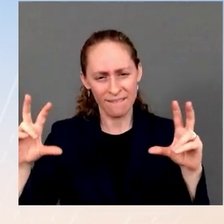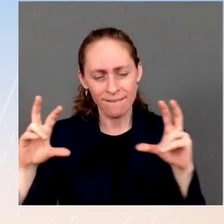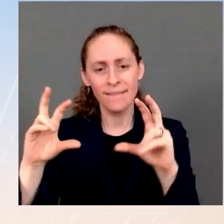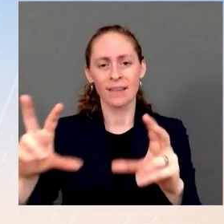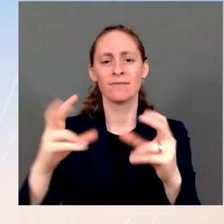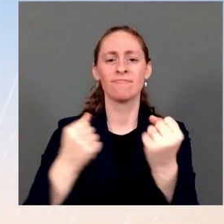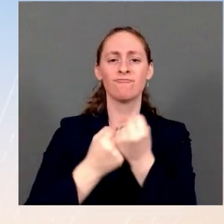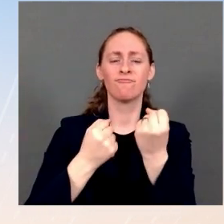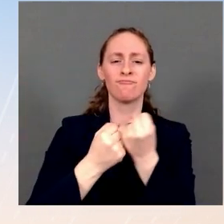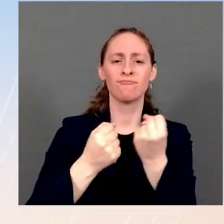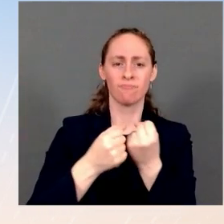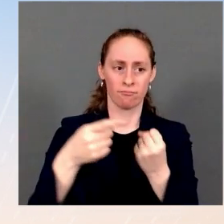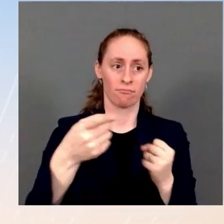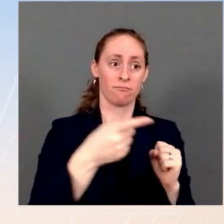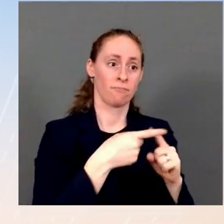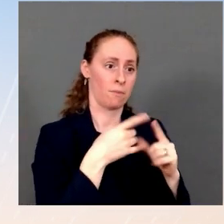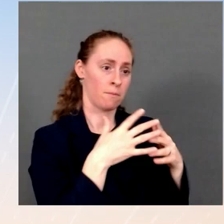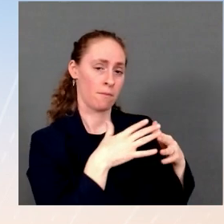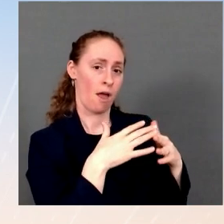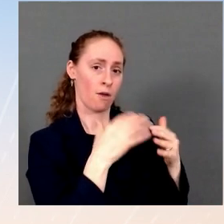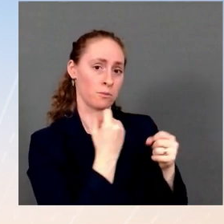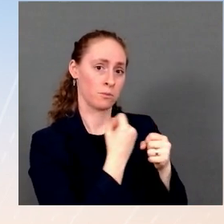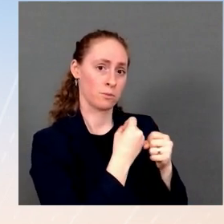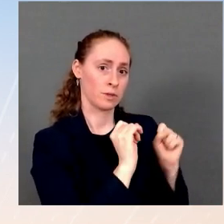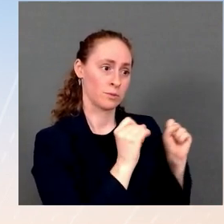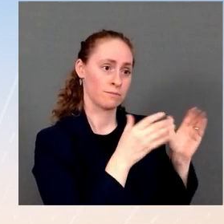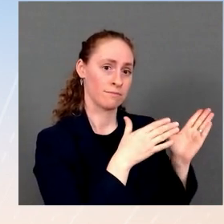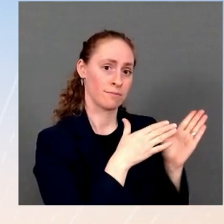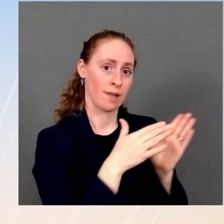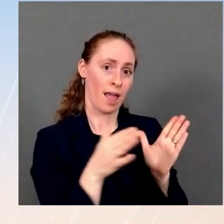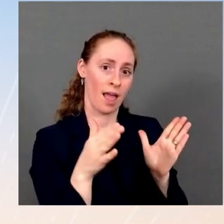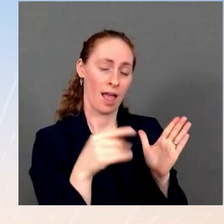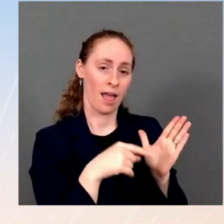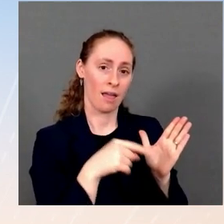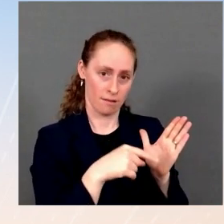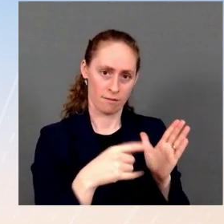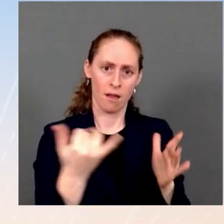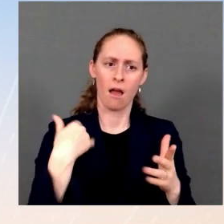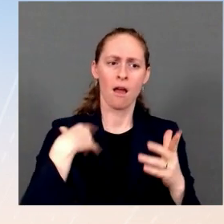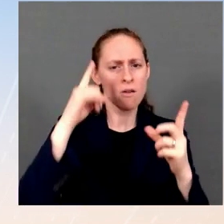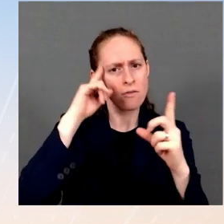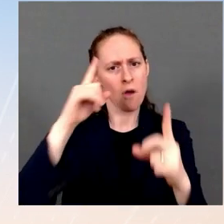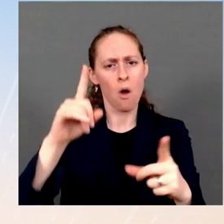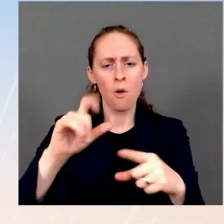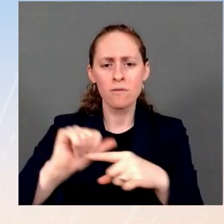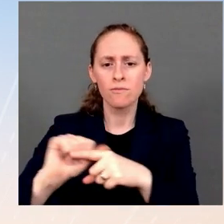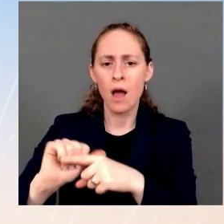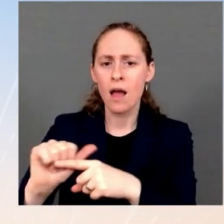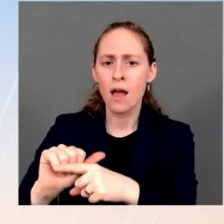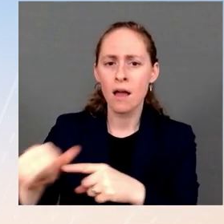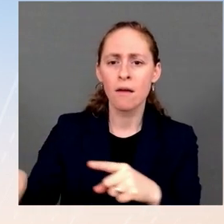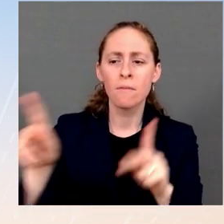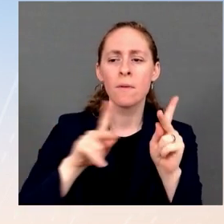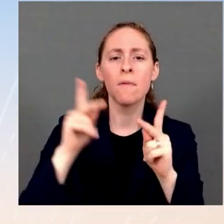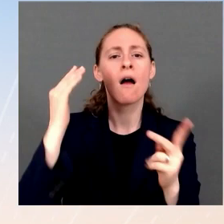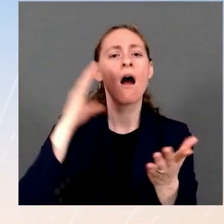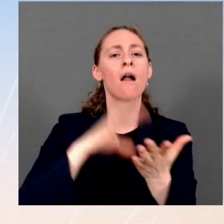to help replace lead pipes. We've got folks in Duluth, Minnesota: $11 million from that American Rescue Plan